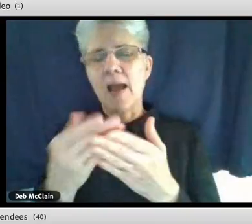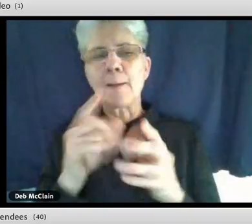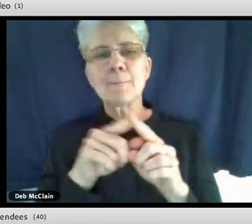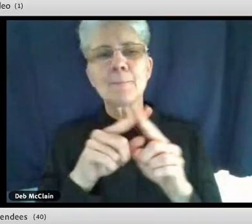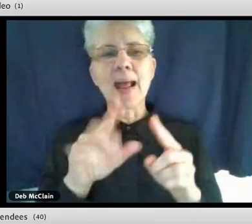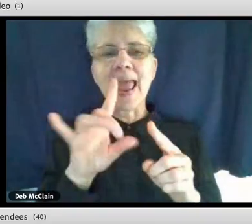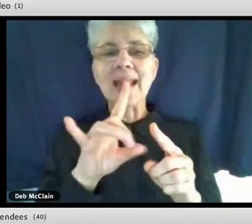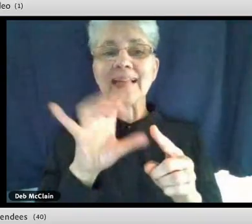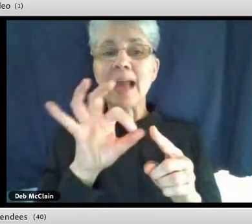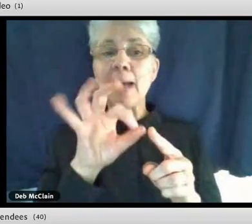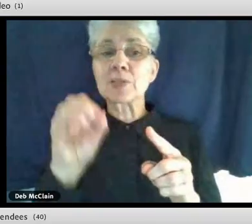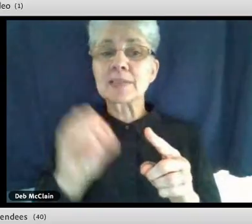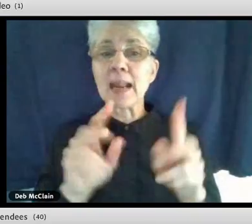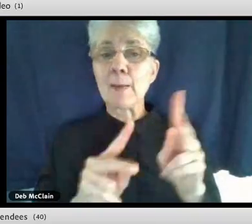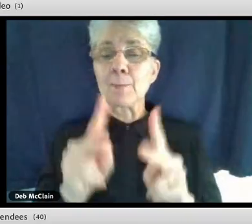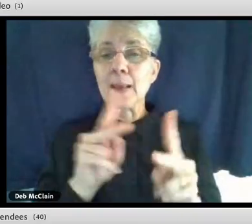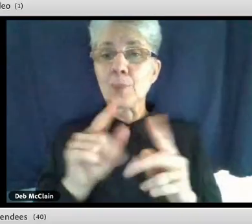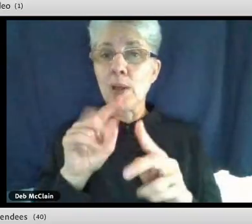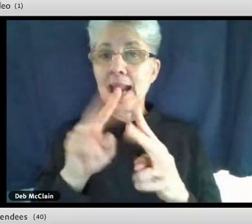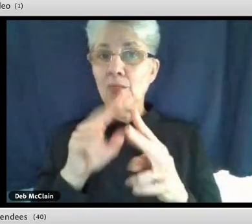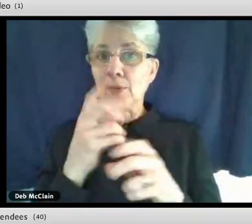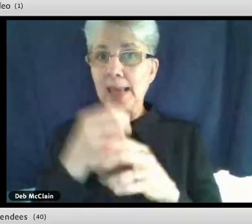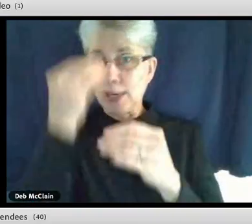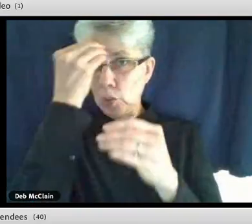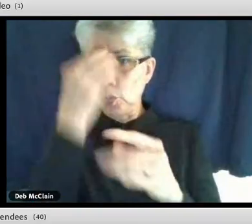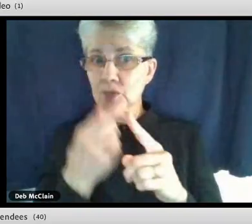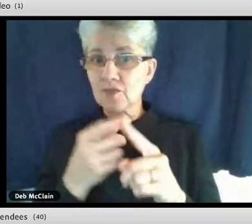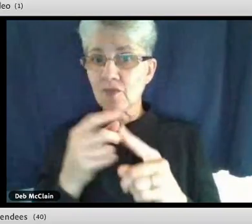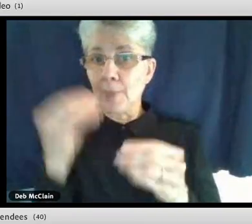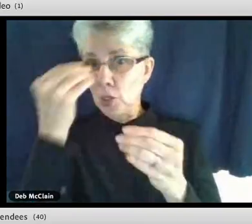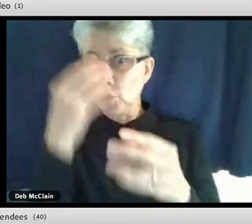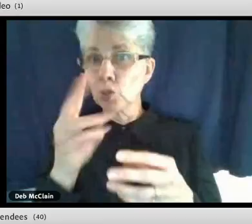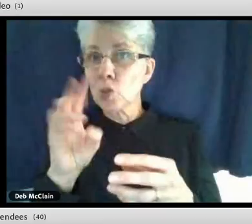Again, statistics, you need to look at it, verify it, but 89 percent of people